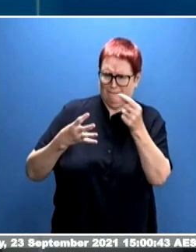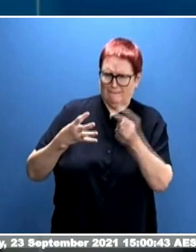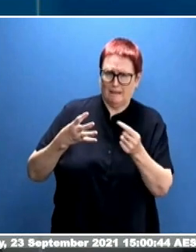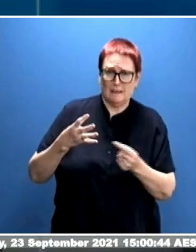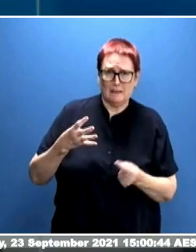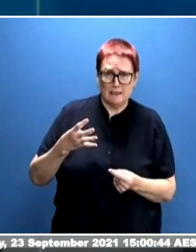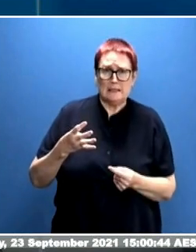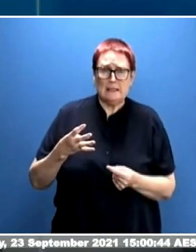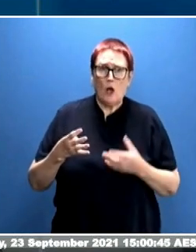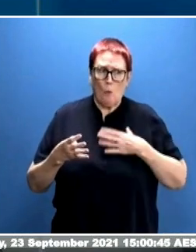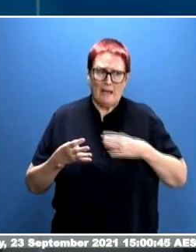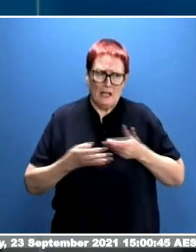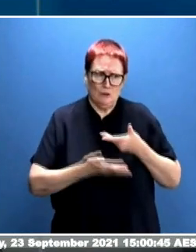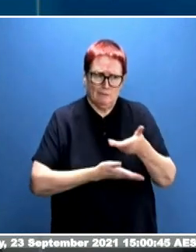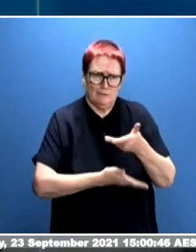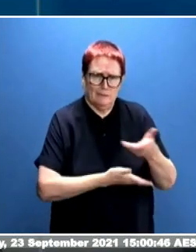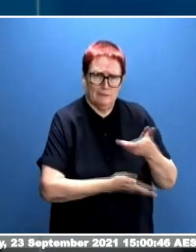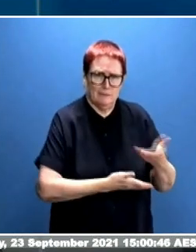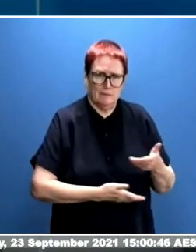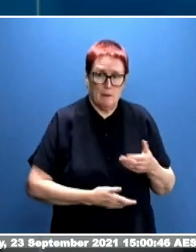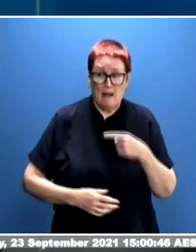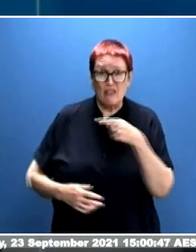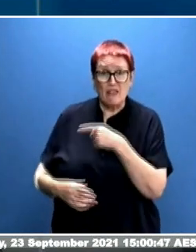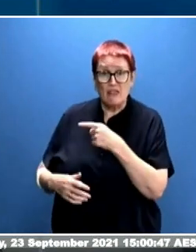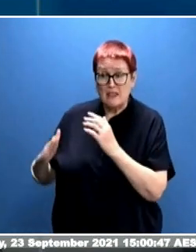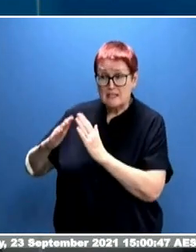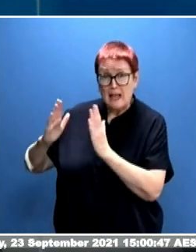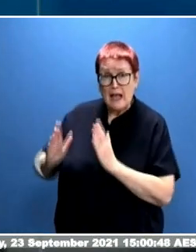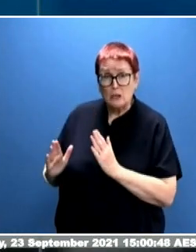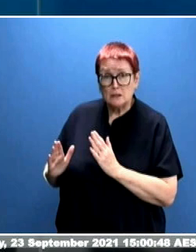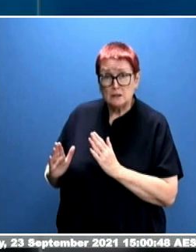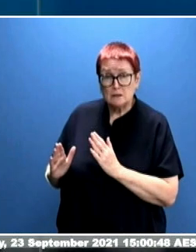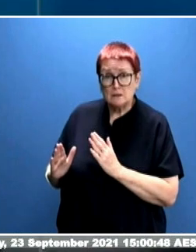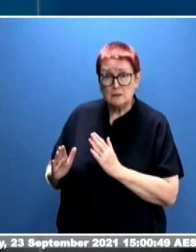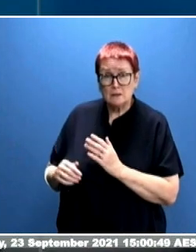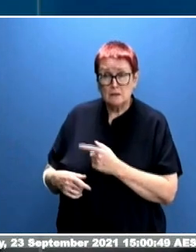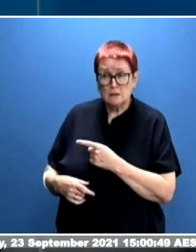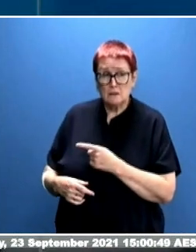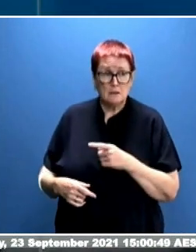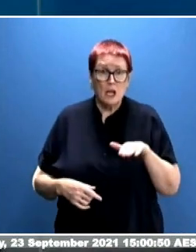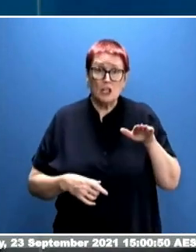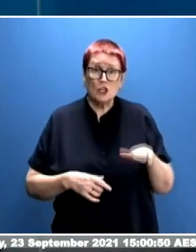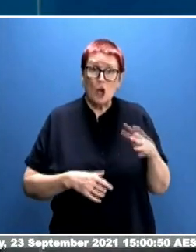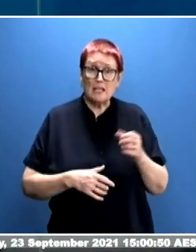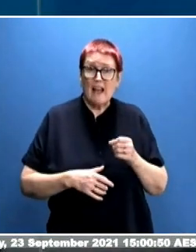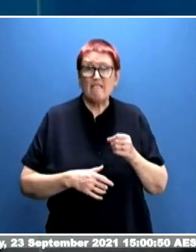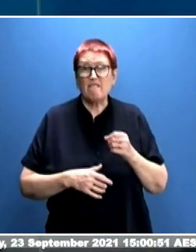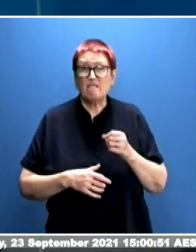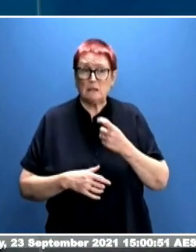where we would have children with significant intellectual disabilities